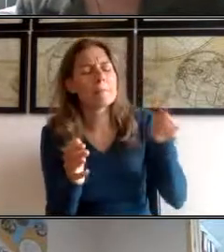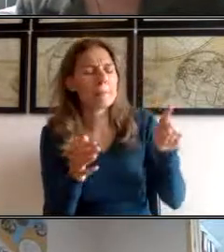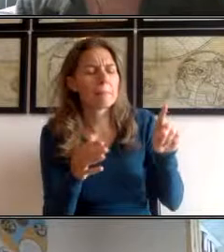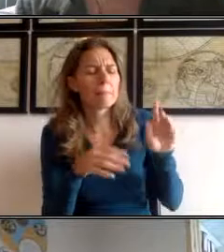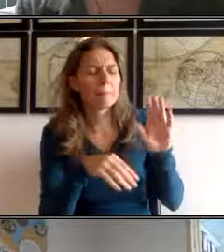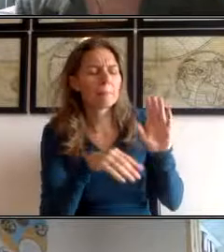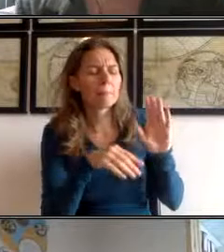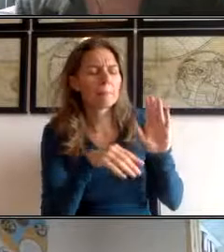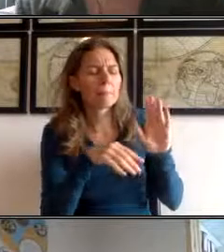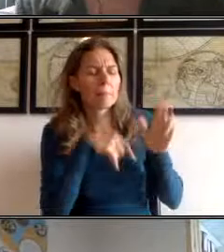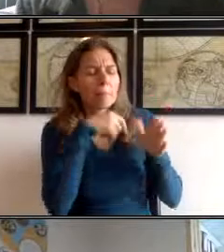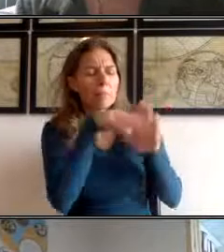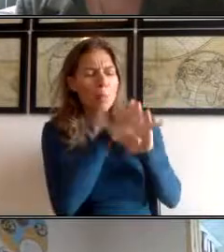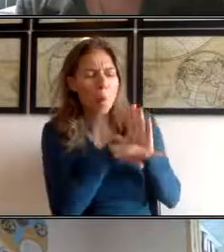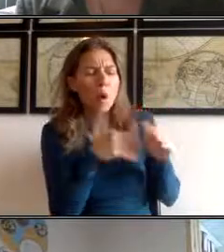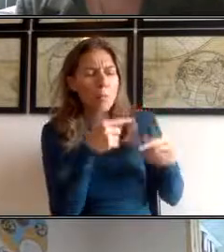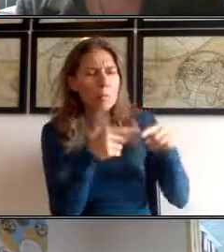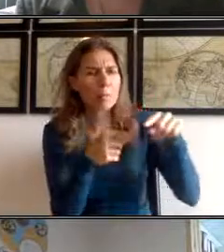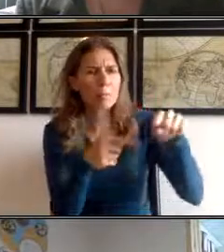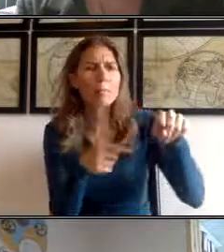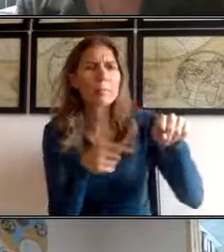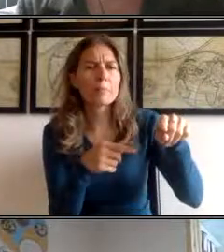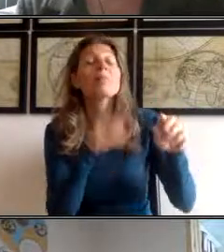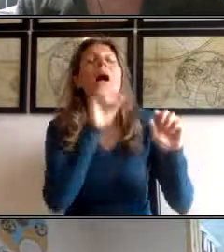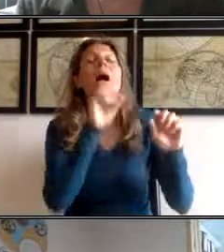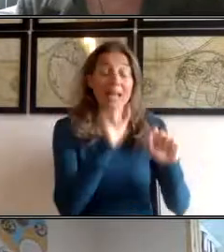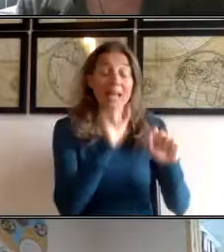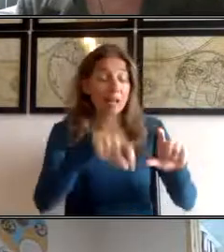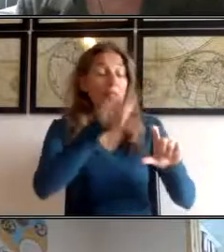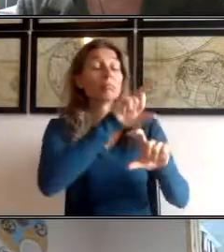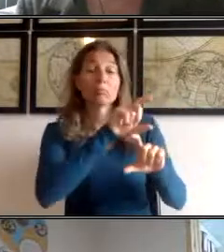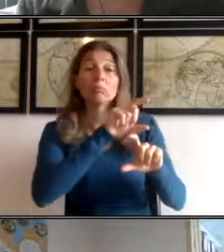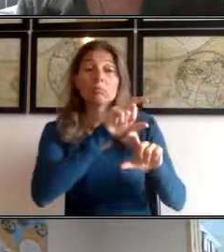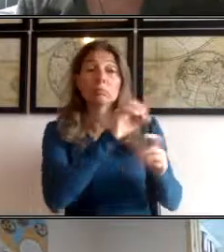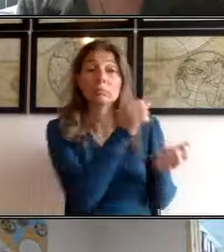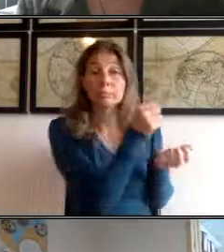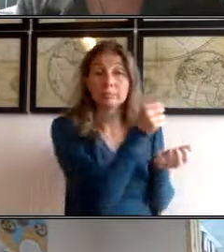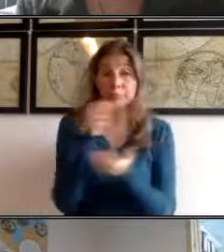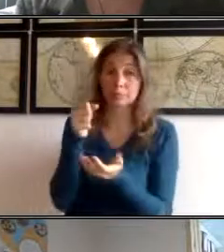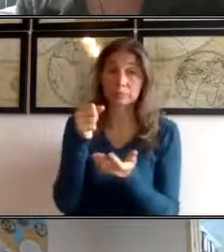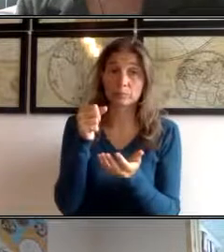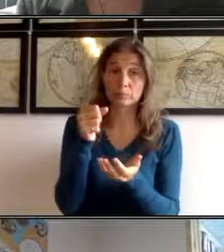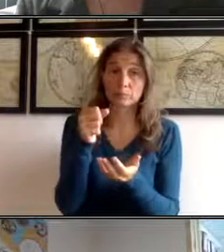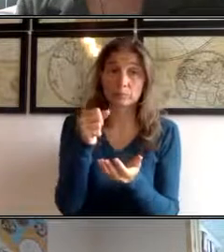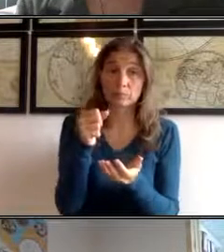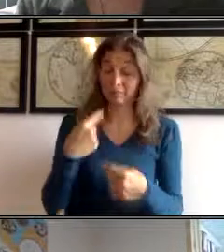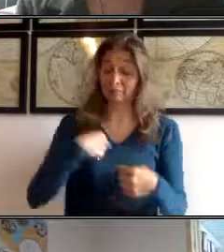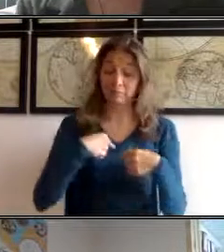the volunteer doesn't have to check out the money for her/himself.